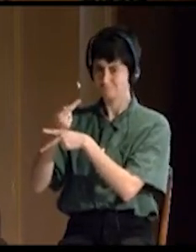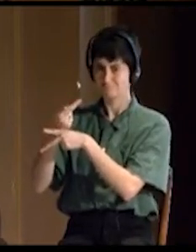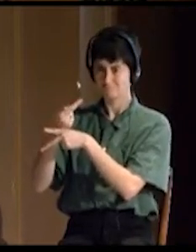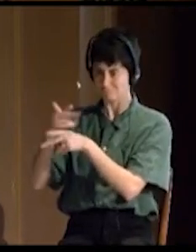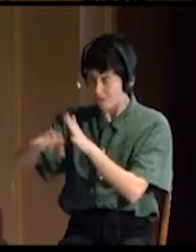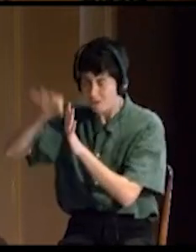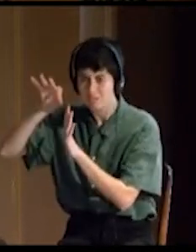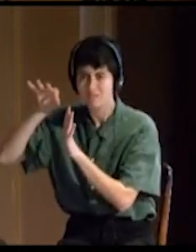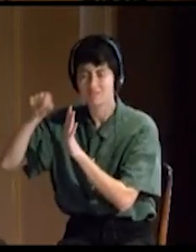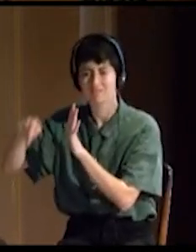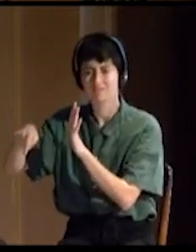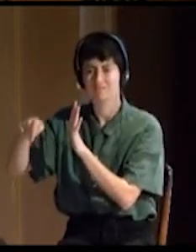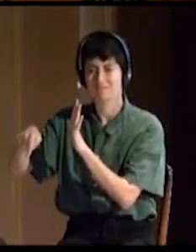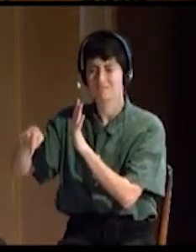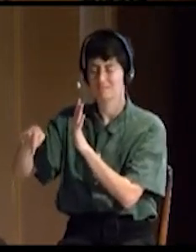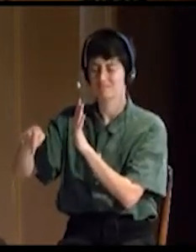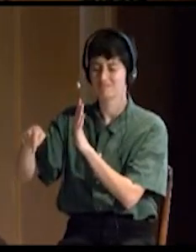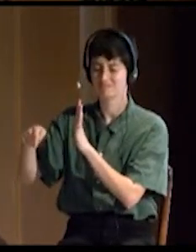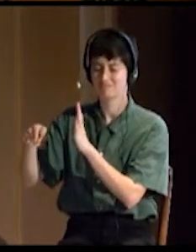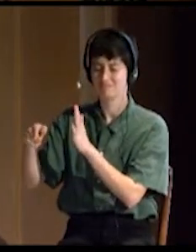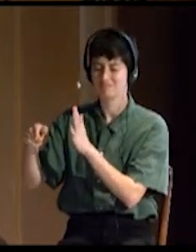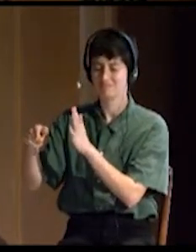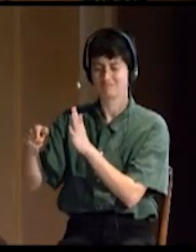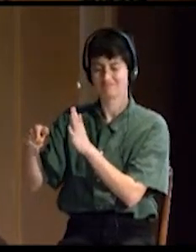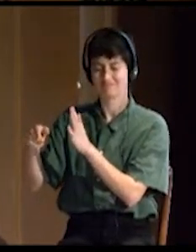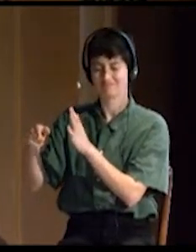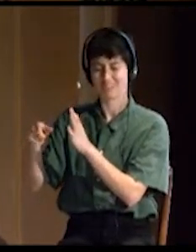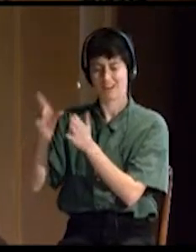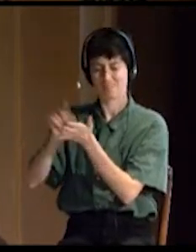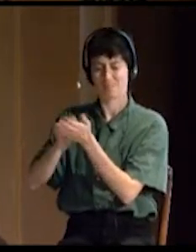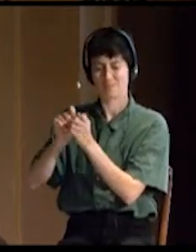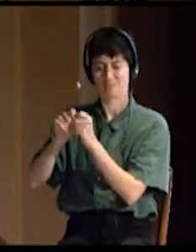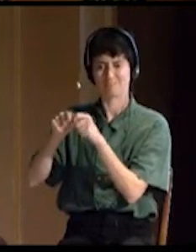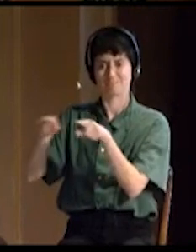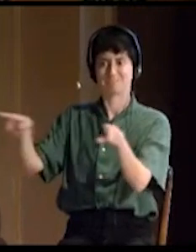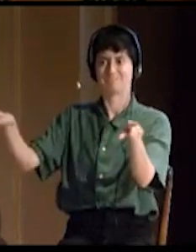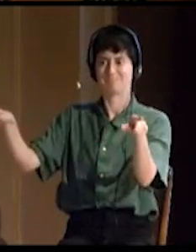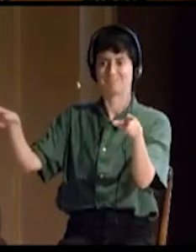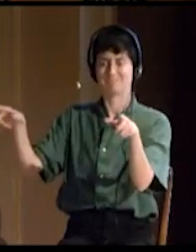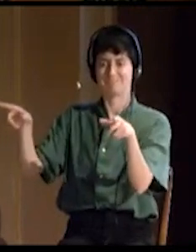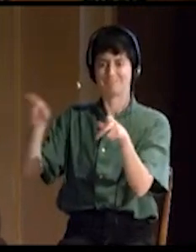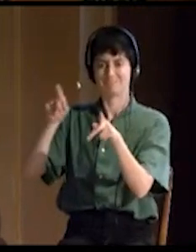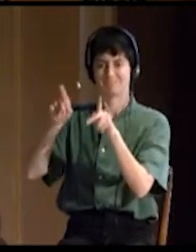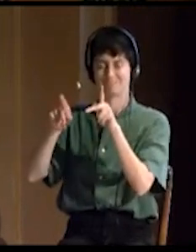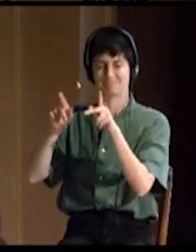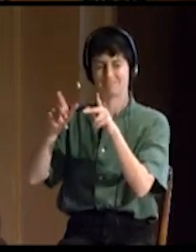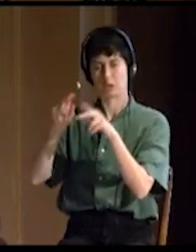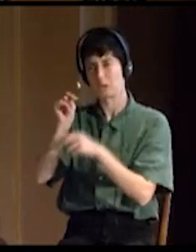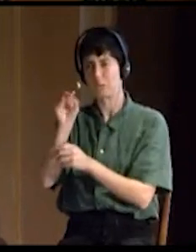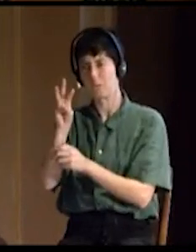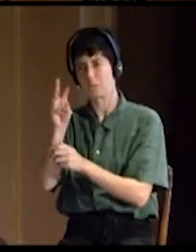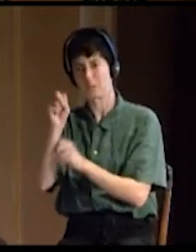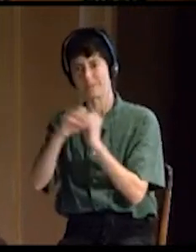but also because we noticed that our last collection in all over the world,